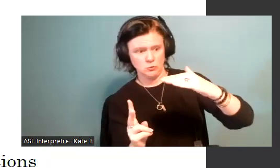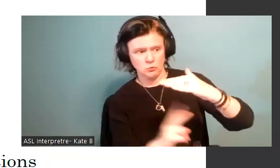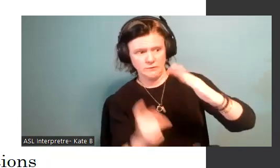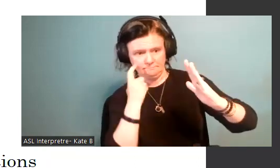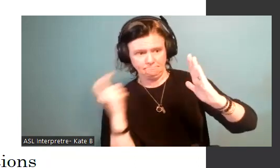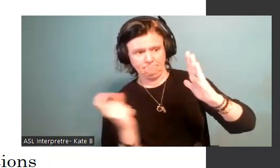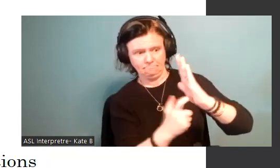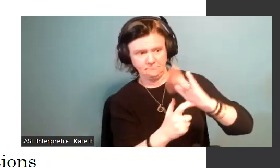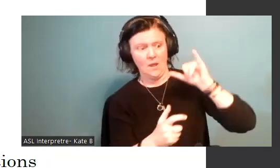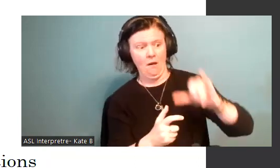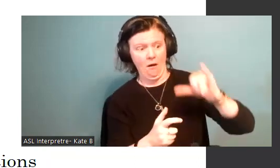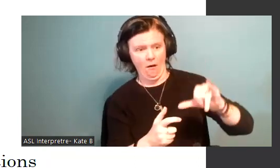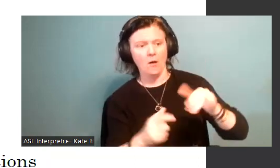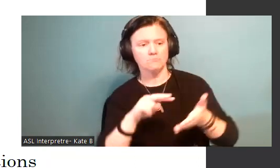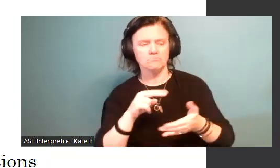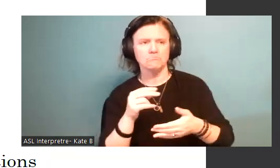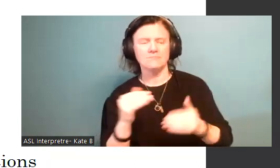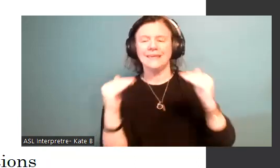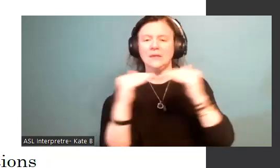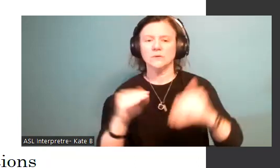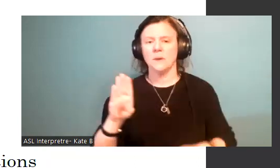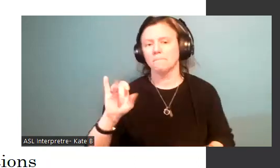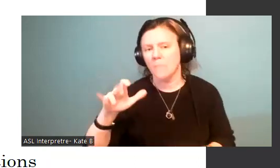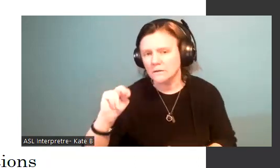sign a role to a part of text, the screen reader